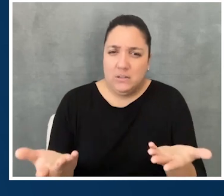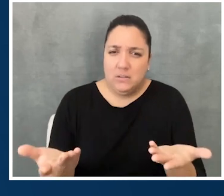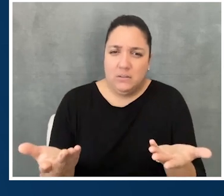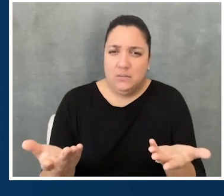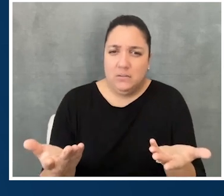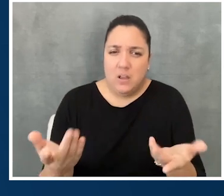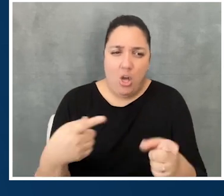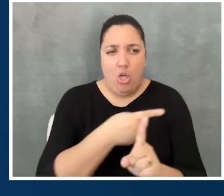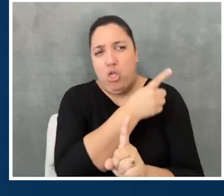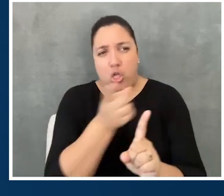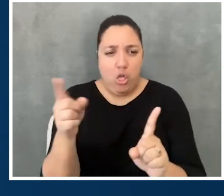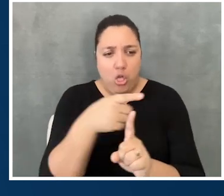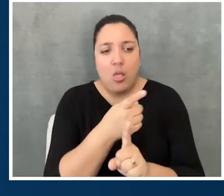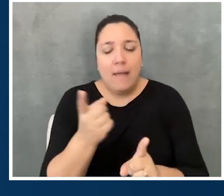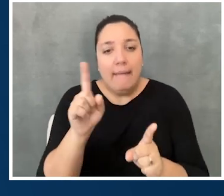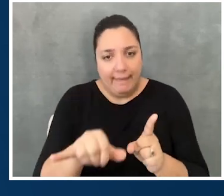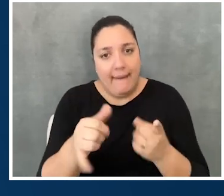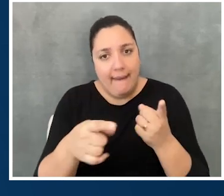all too often in feminist movements.